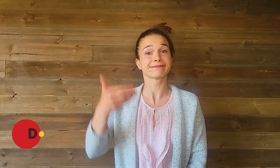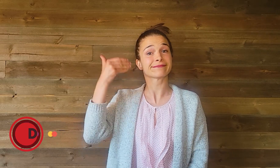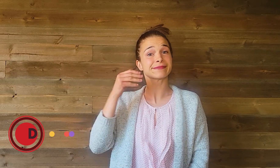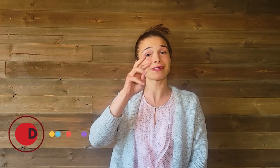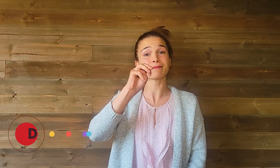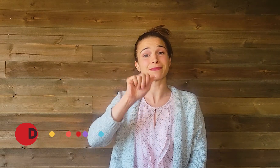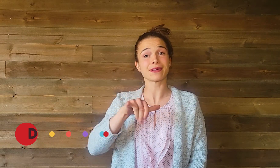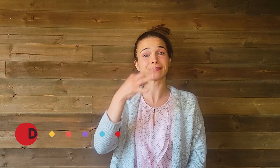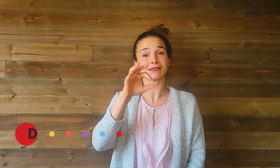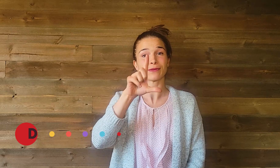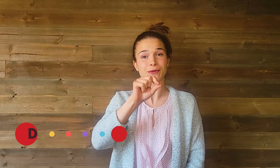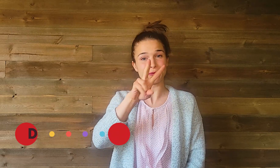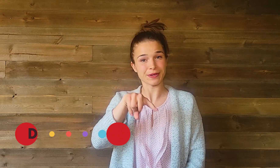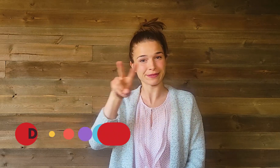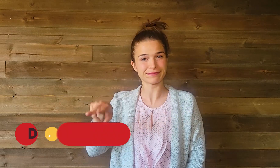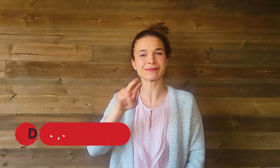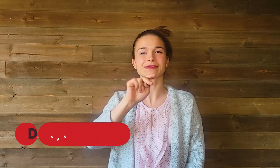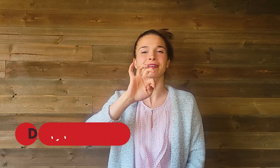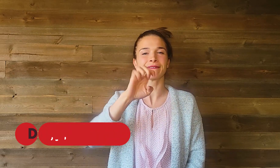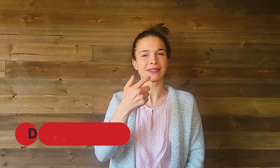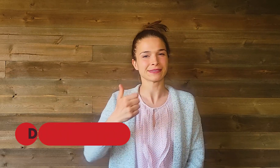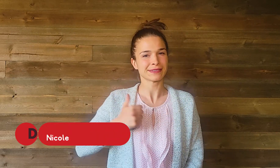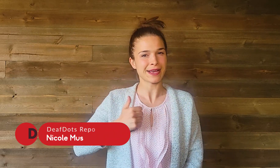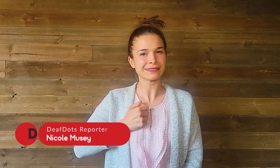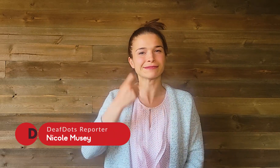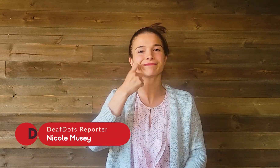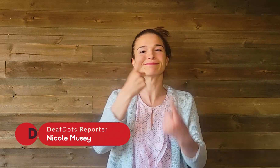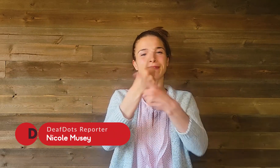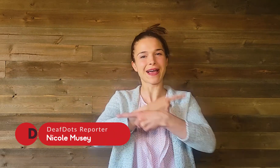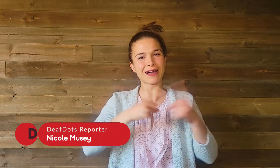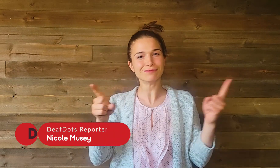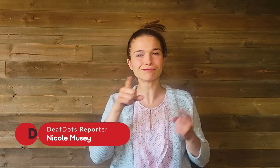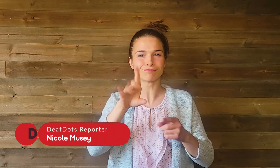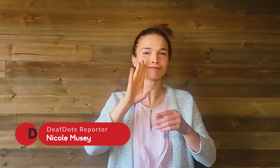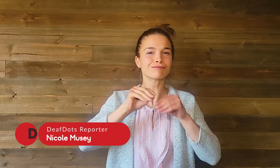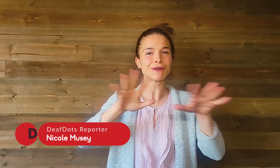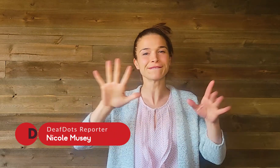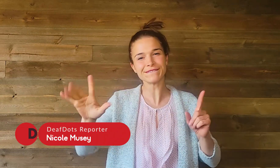[Nicole]: On May 19, 2022, Netflix Canada announced they were